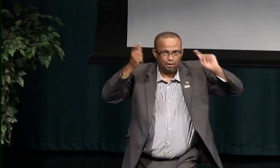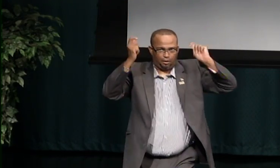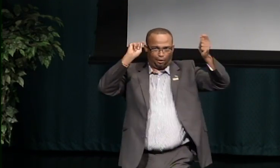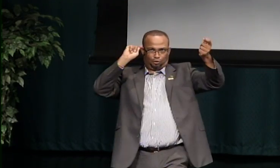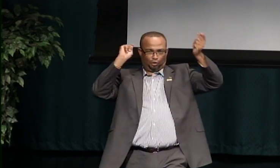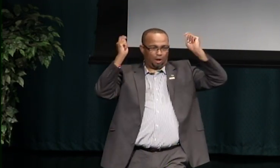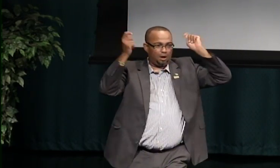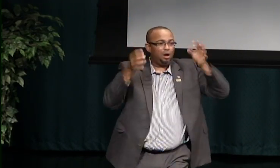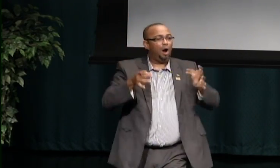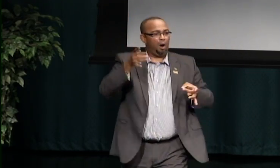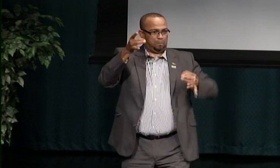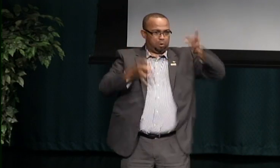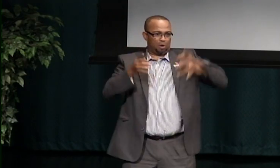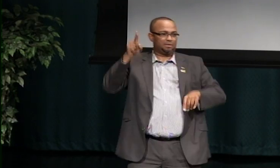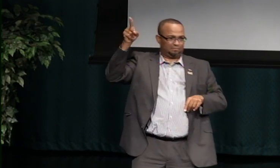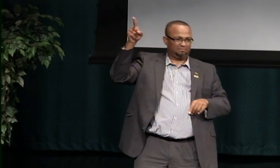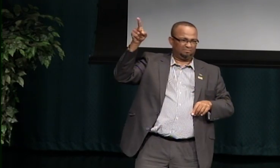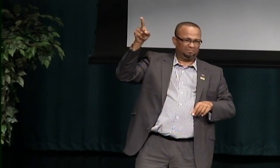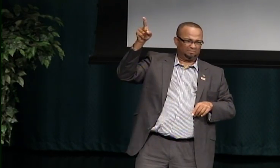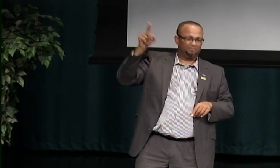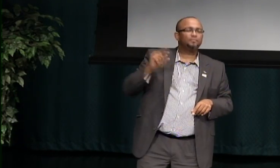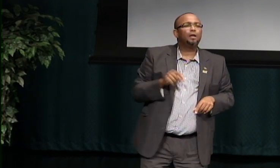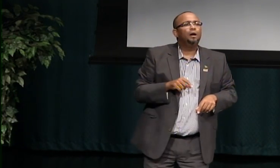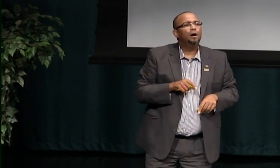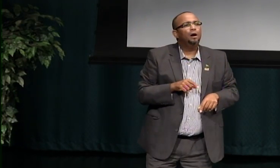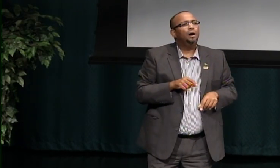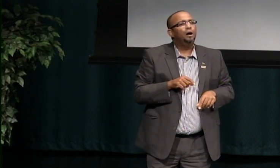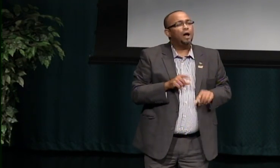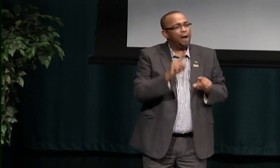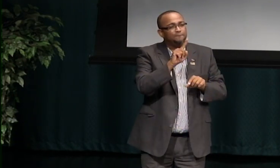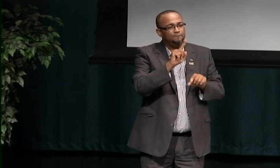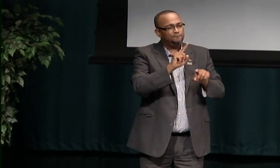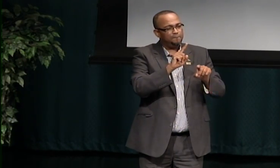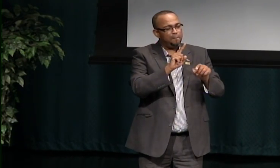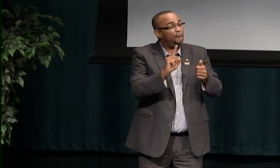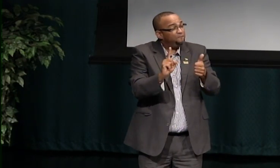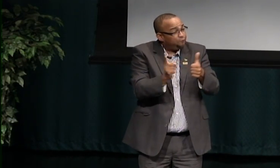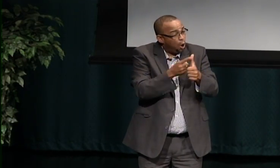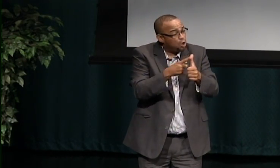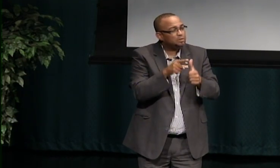You know, it changes all the time. Sun one day, rain the next.